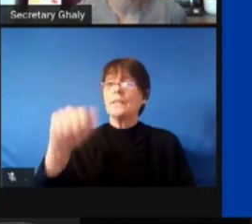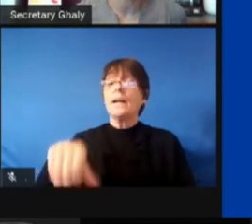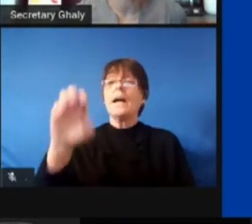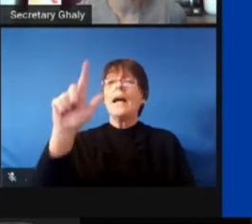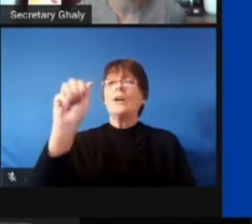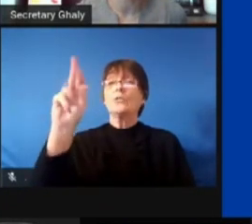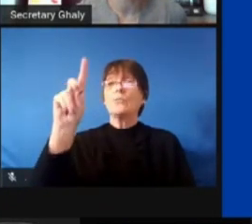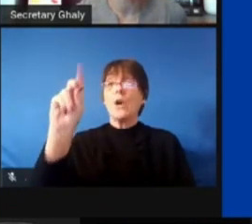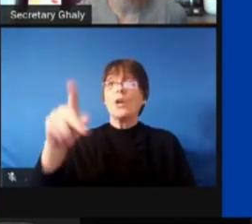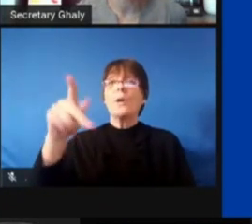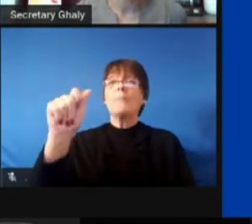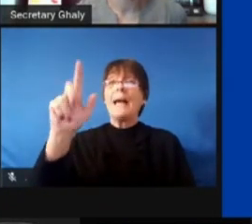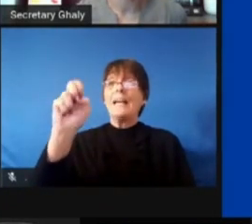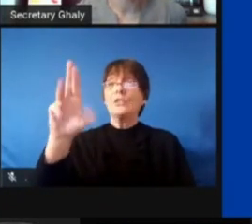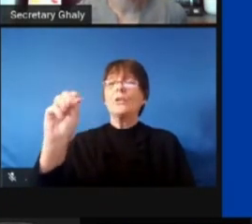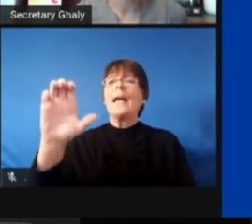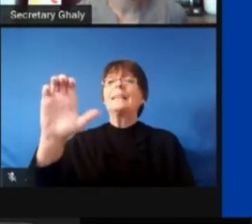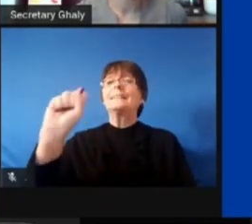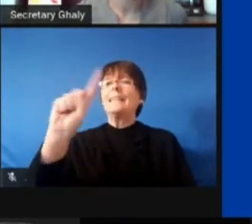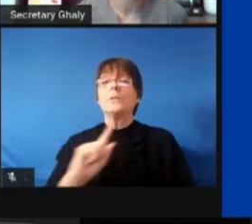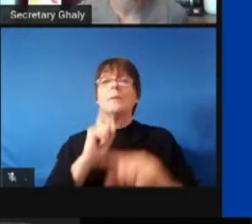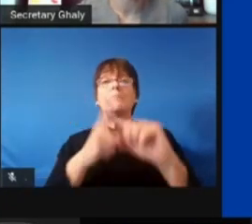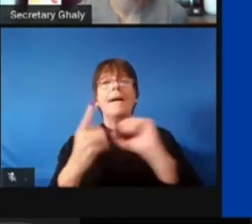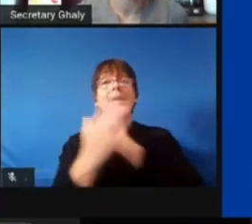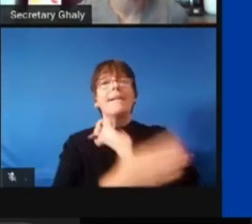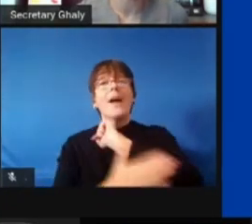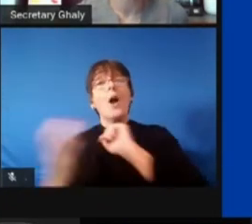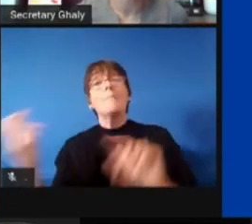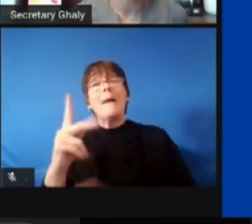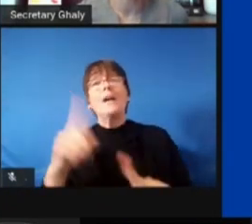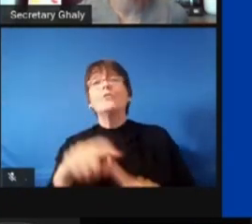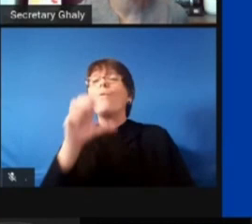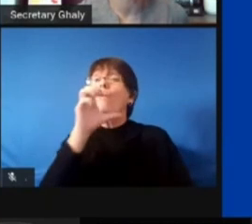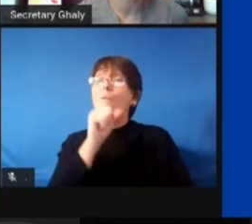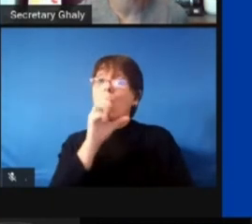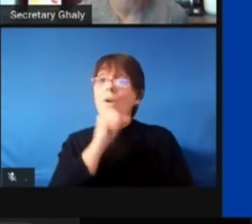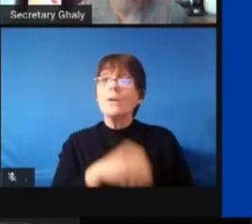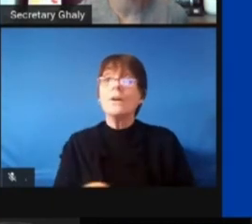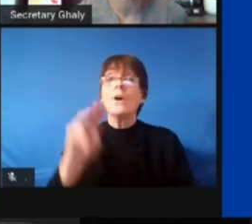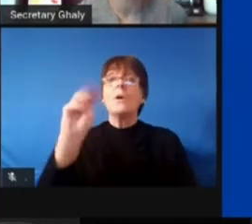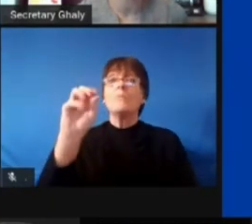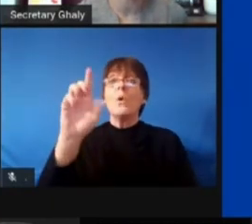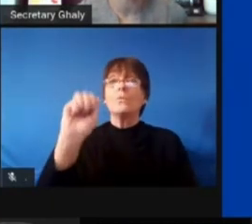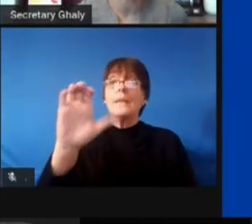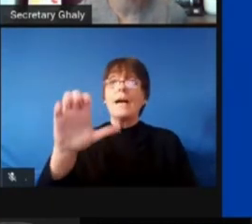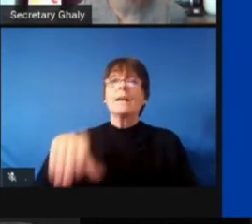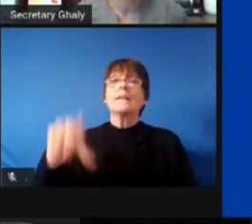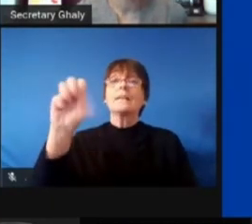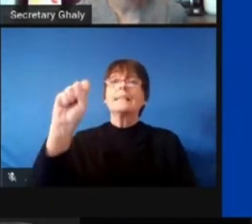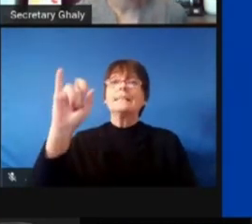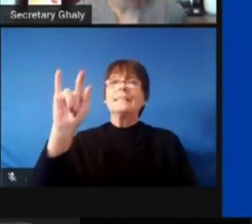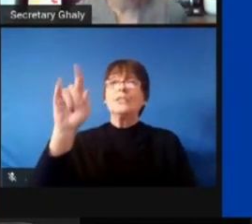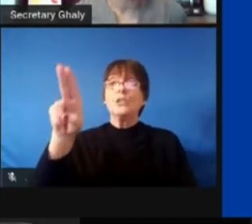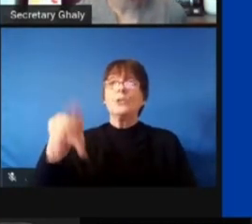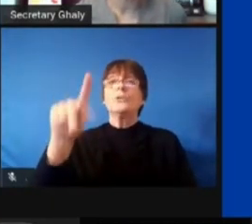THERE ARE SEVERAL COUNTIES MOVING TO SUBSTANTIAL OR RED. CONTRA COSTA, EL DORADO AND SANTA CRUZ.